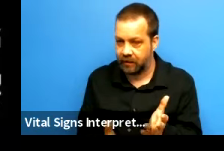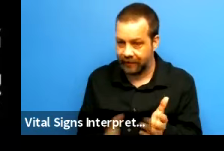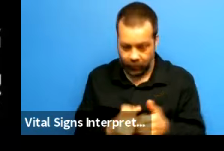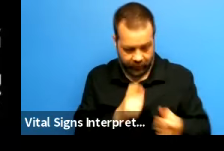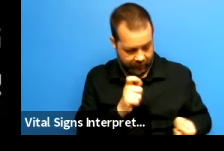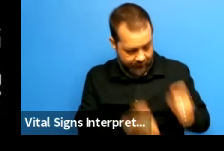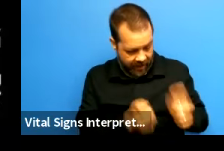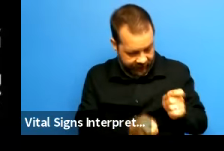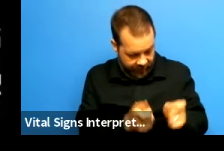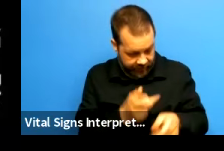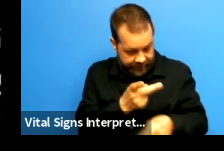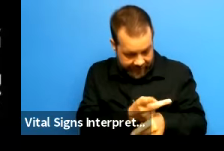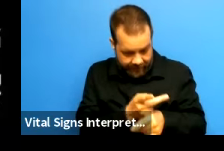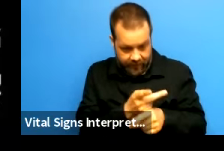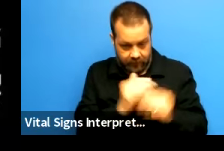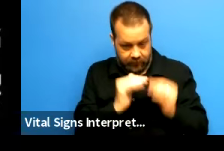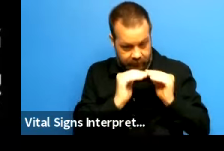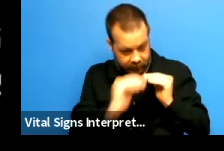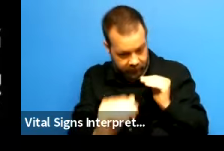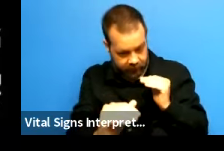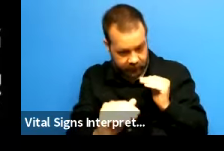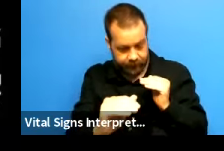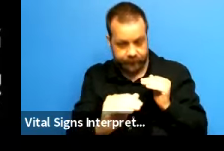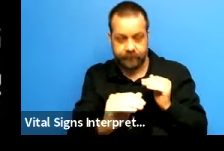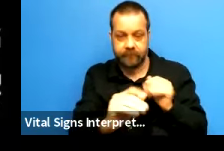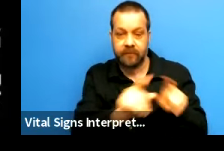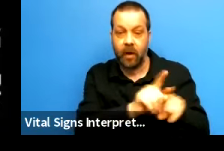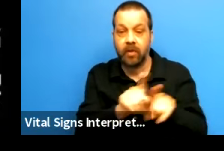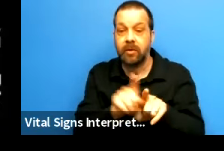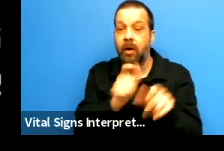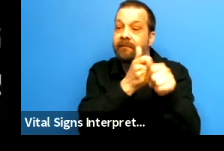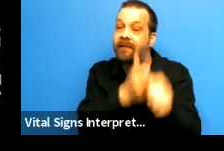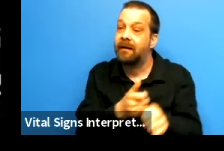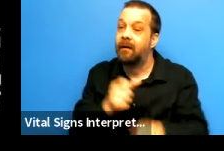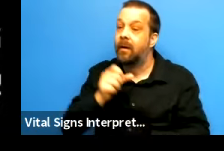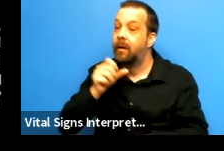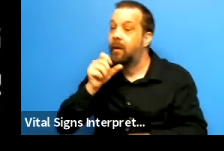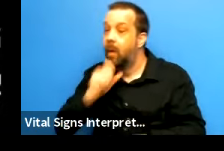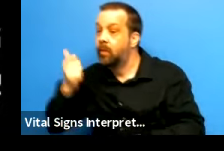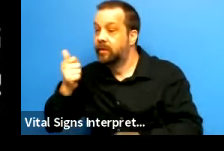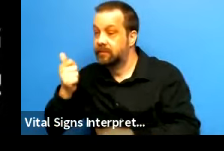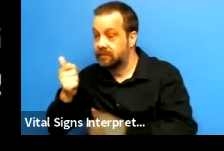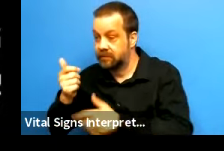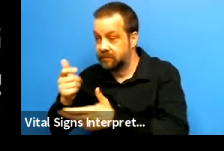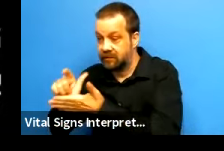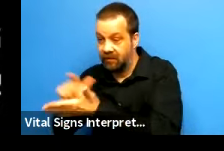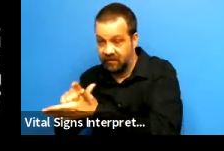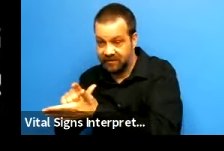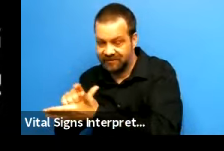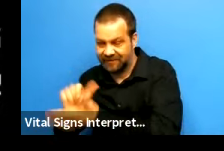And then compliance with older laws. We'll talk about the Americans with Disabilities Act in a few minutes.